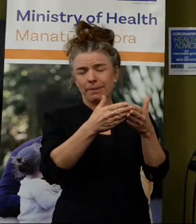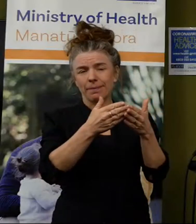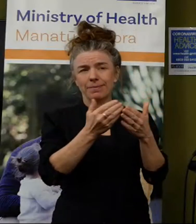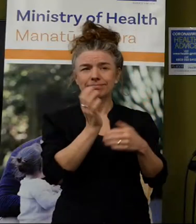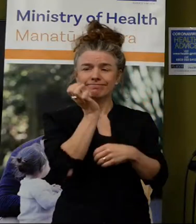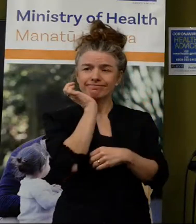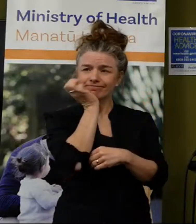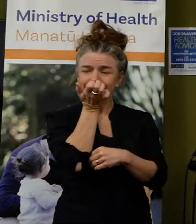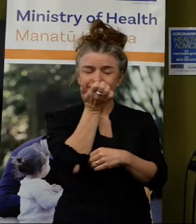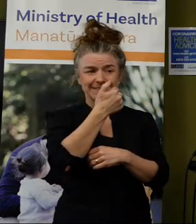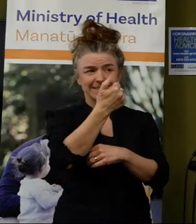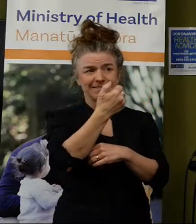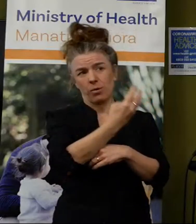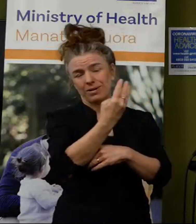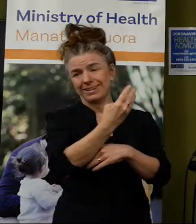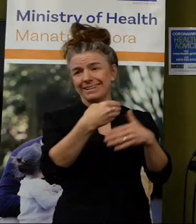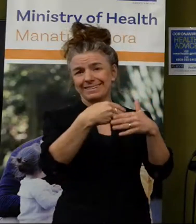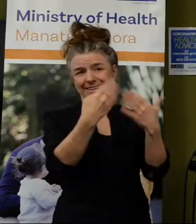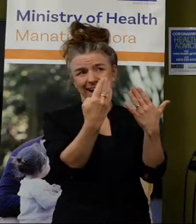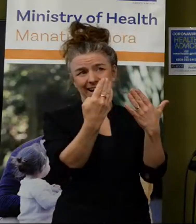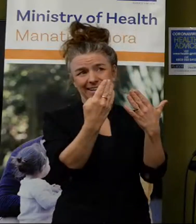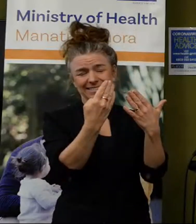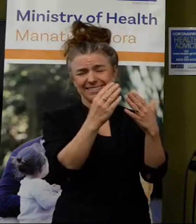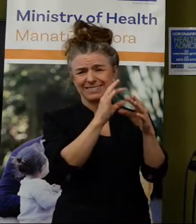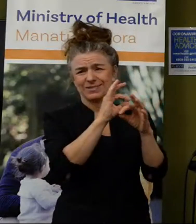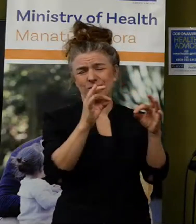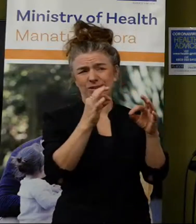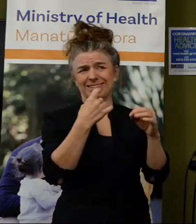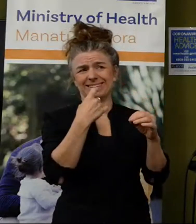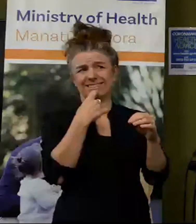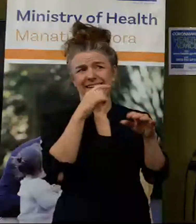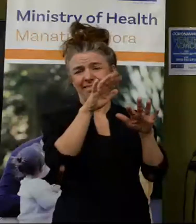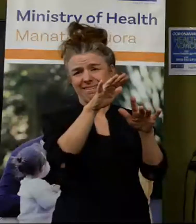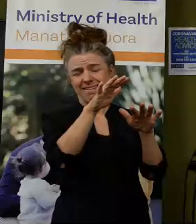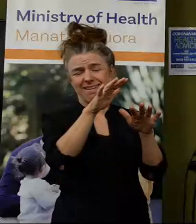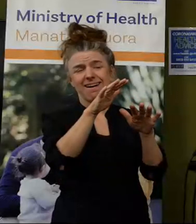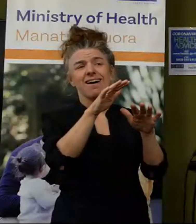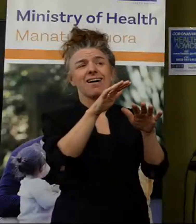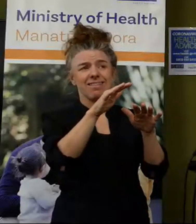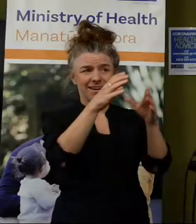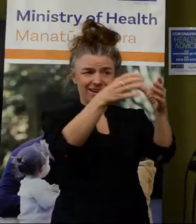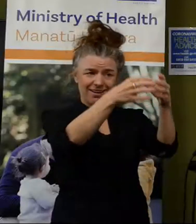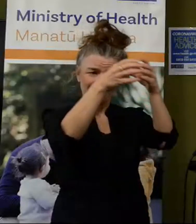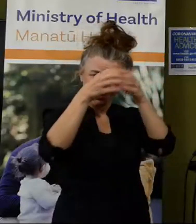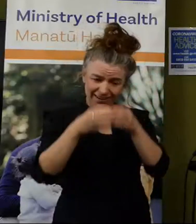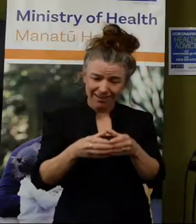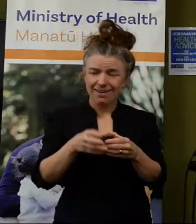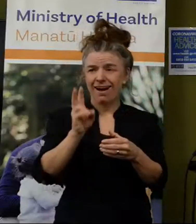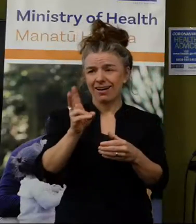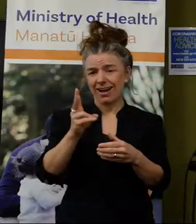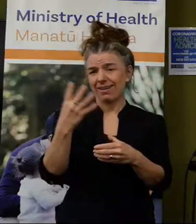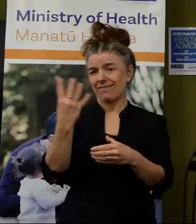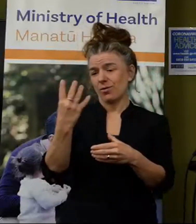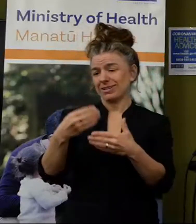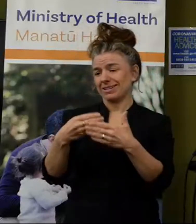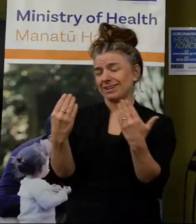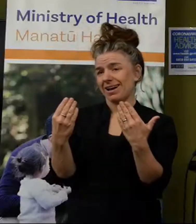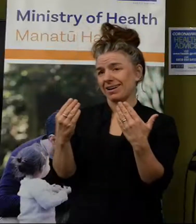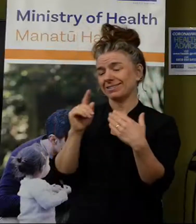for 14 days, and quite a challenging environment there, and then being prepared to spend another 14 days in our facility